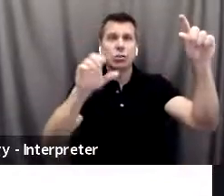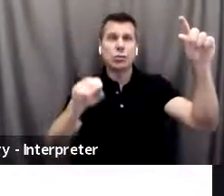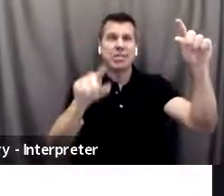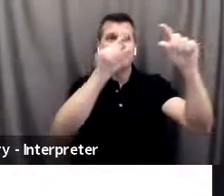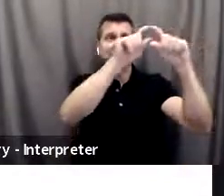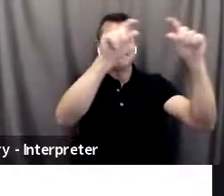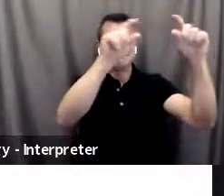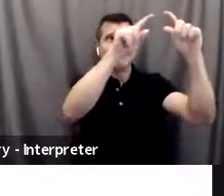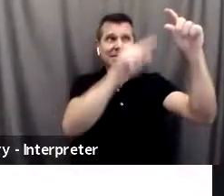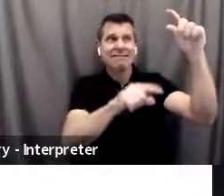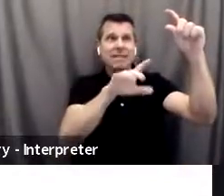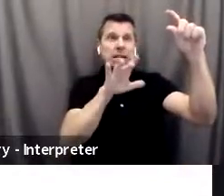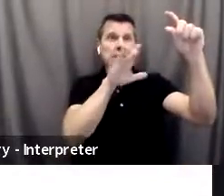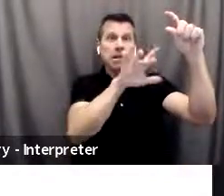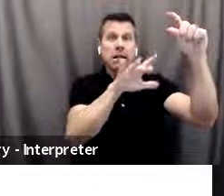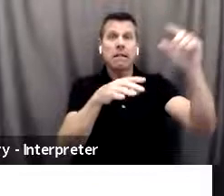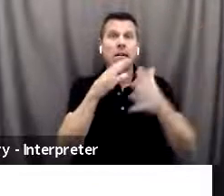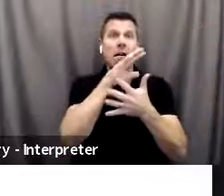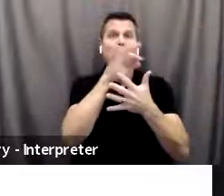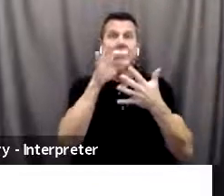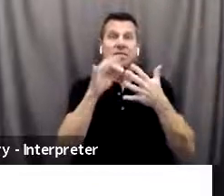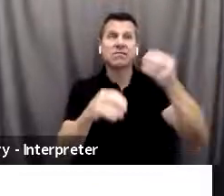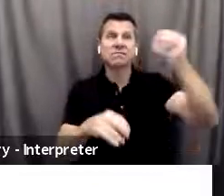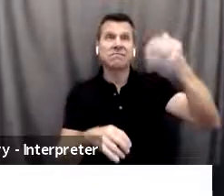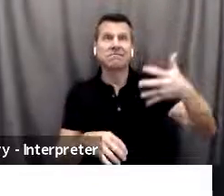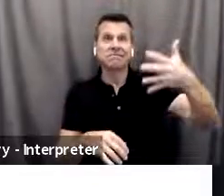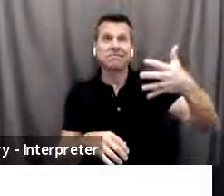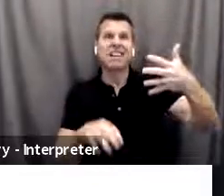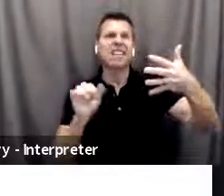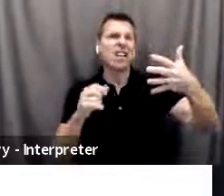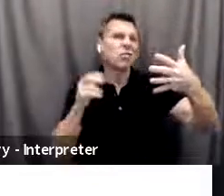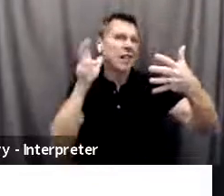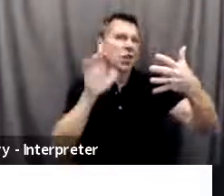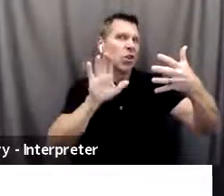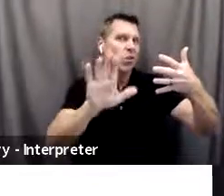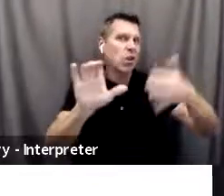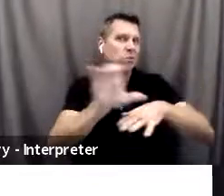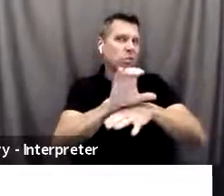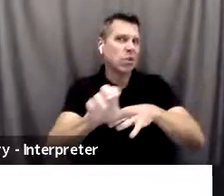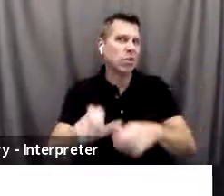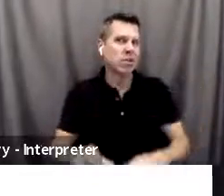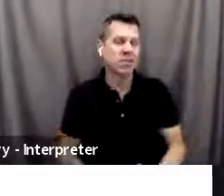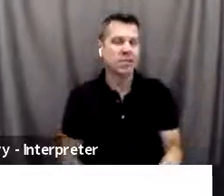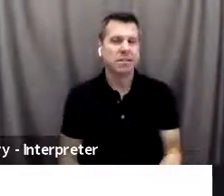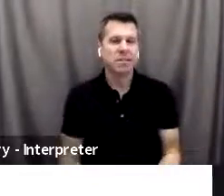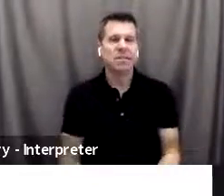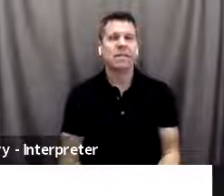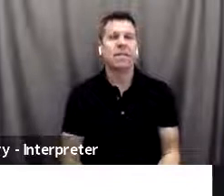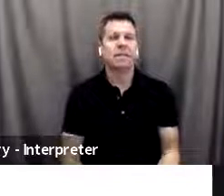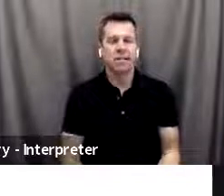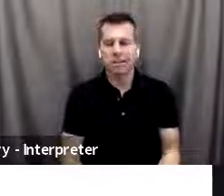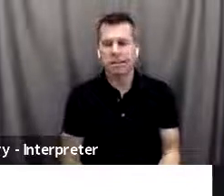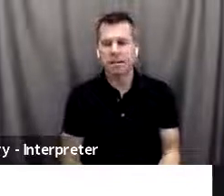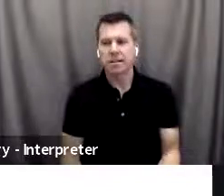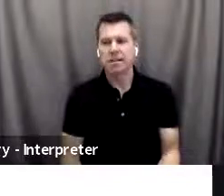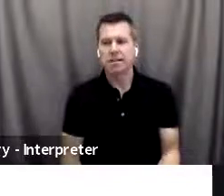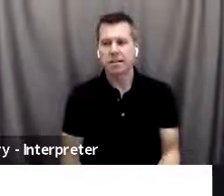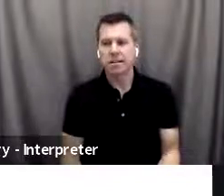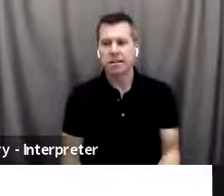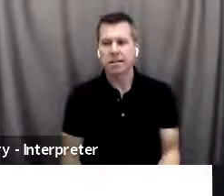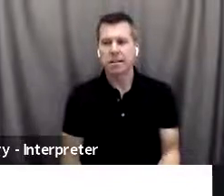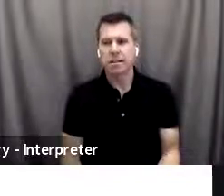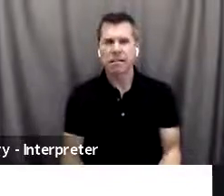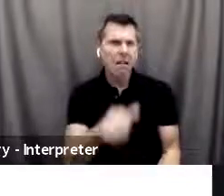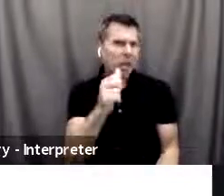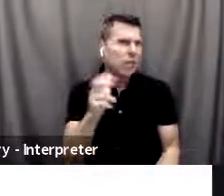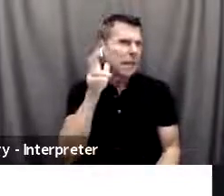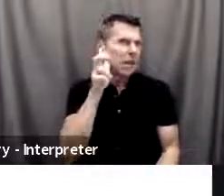can click the Options button and enable us to hear your computer sound. Is anyone else having trouble hearing that as well? Yes, we